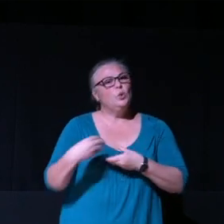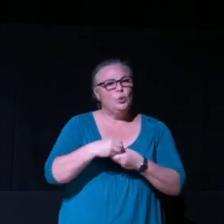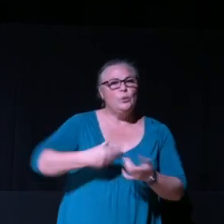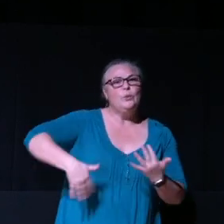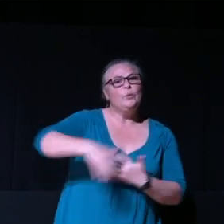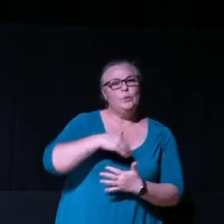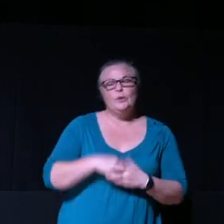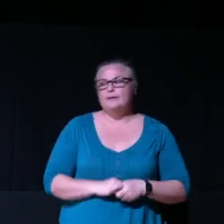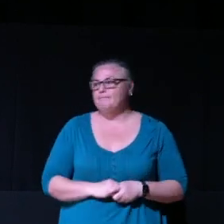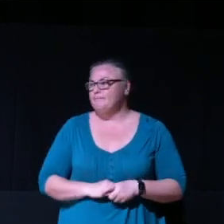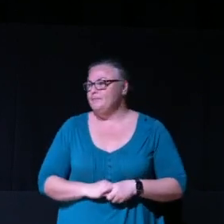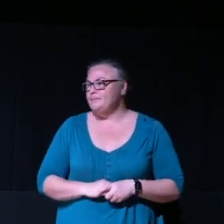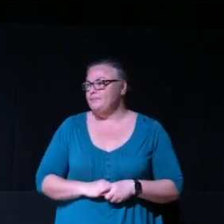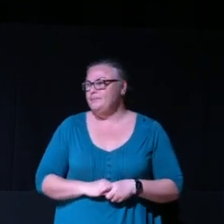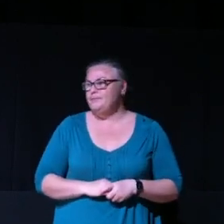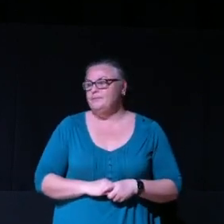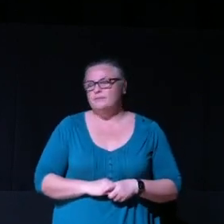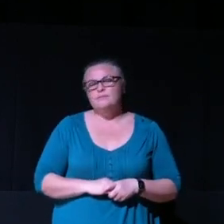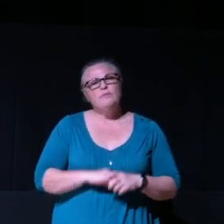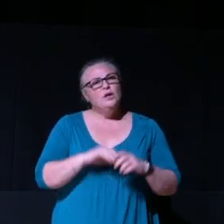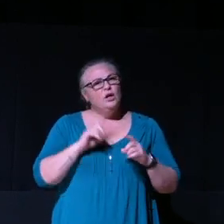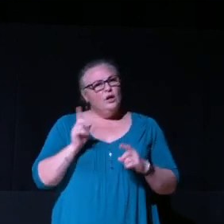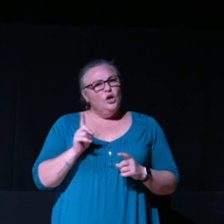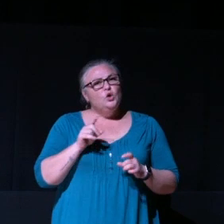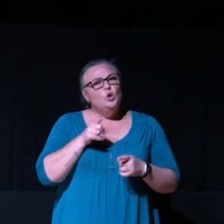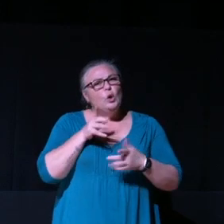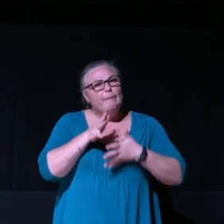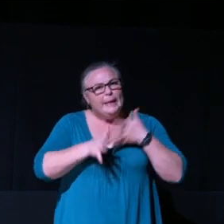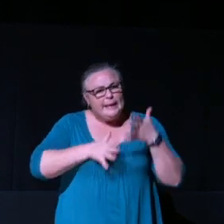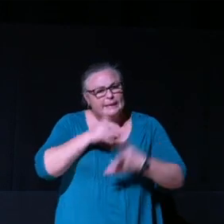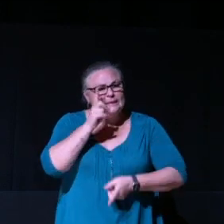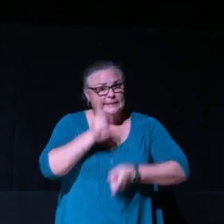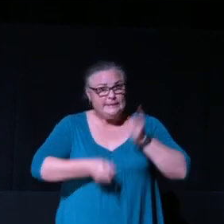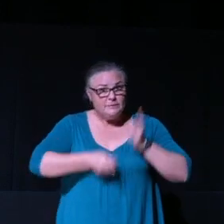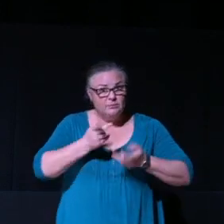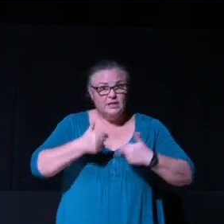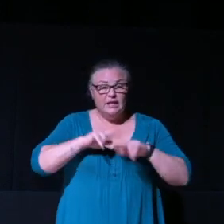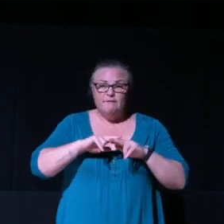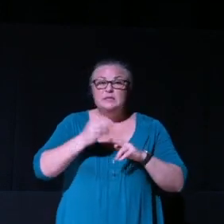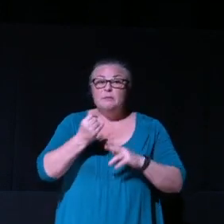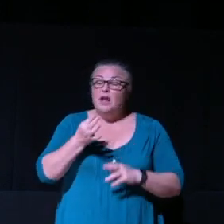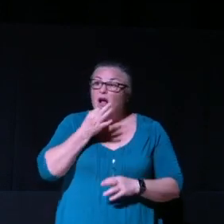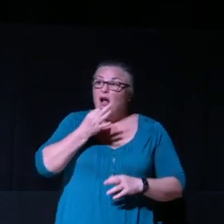Nations heritage, are you saying that when sometimes you're approached for a role, that you're approached